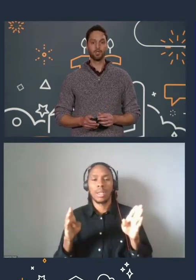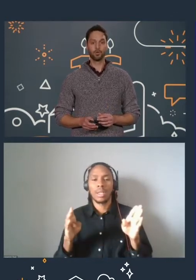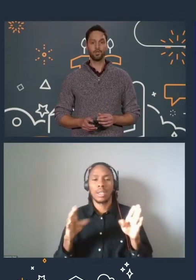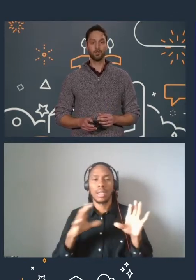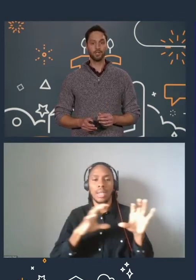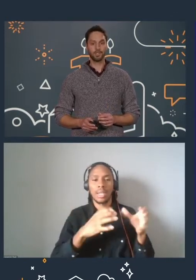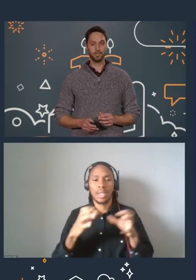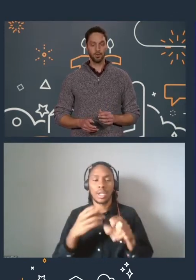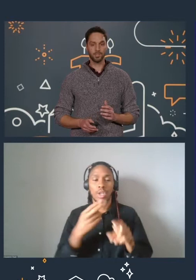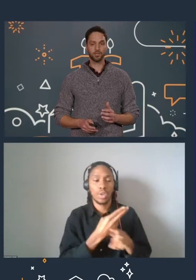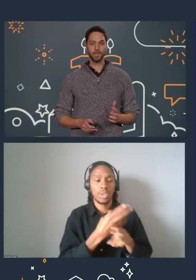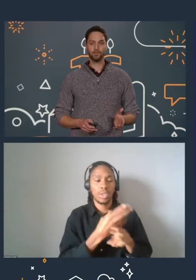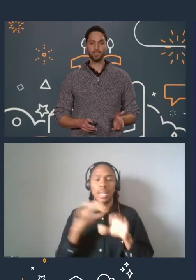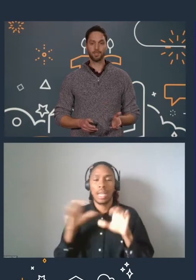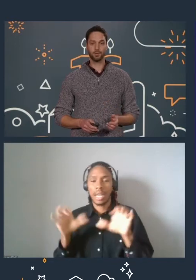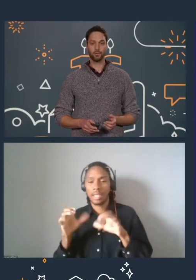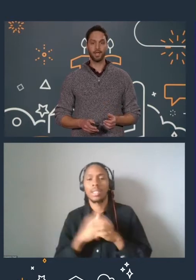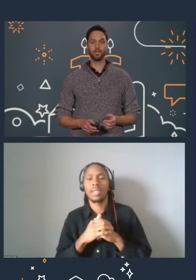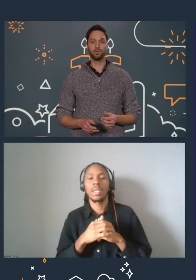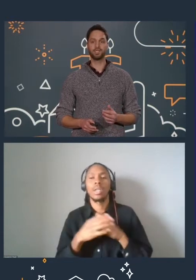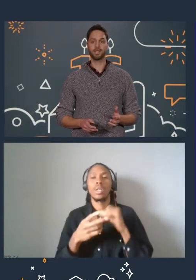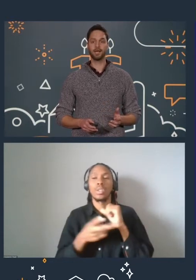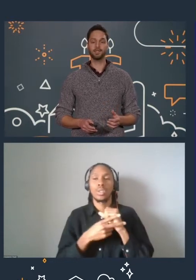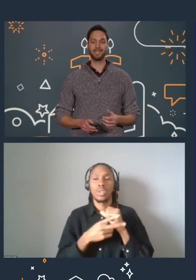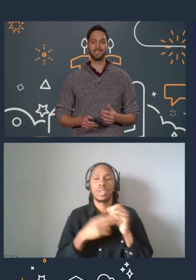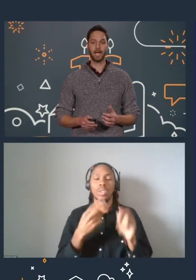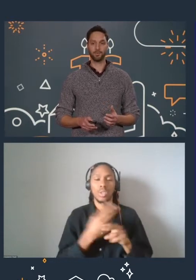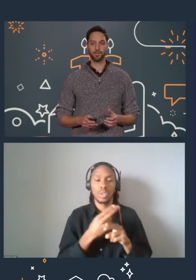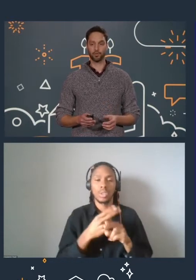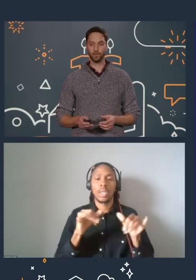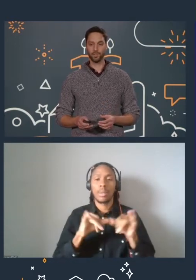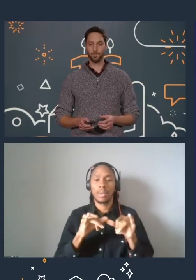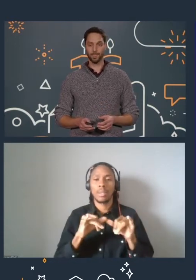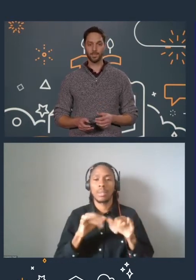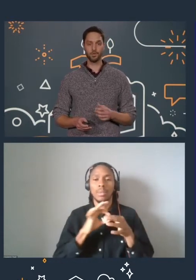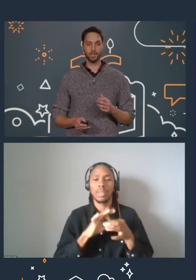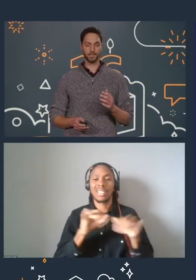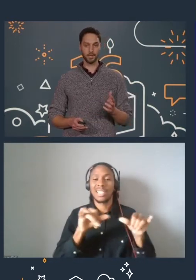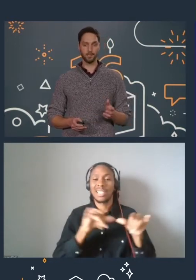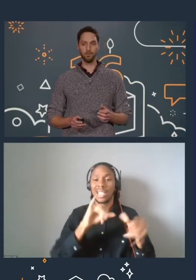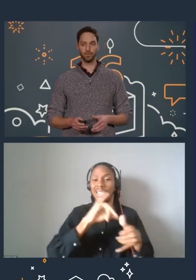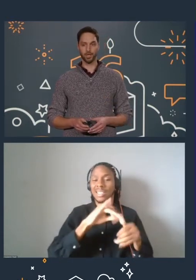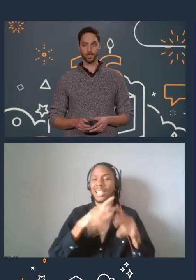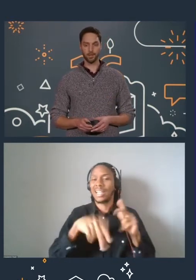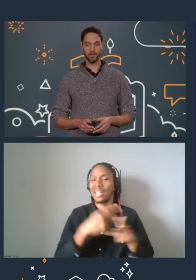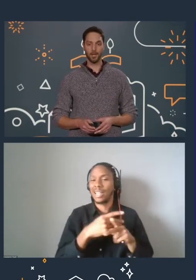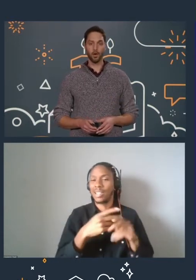Storage usage metrics relate to the size and type of storage, as you can see in the blue shading.